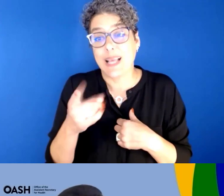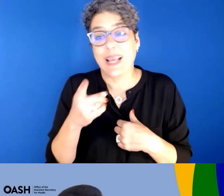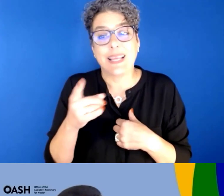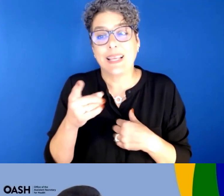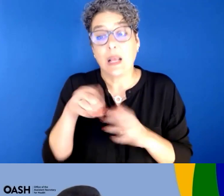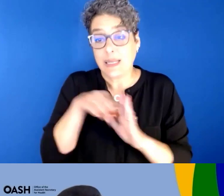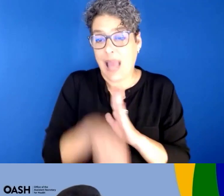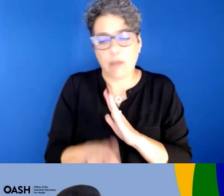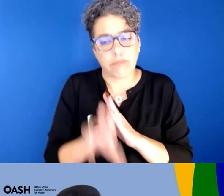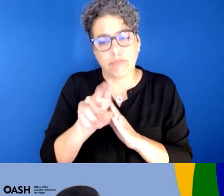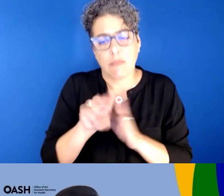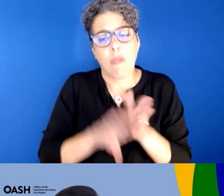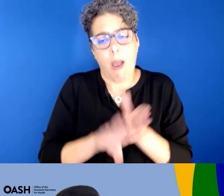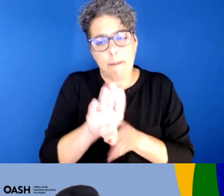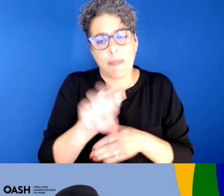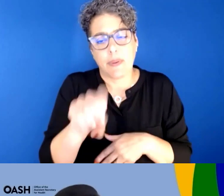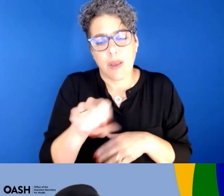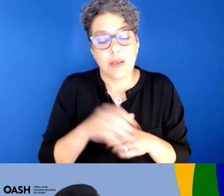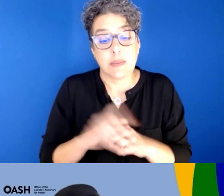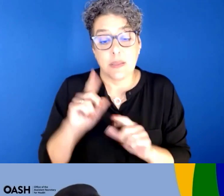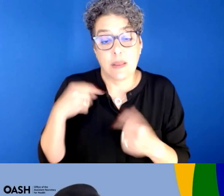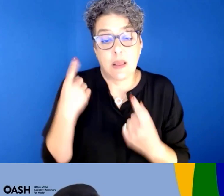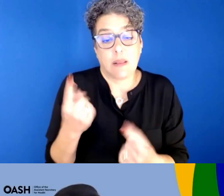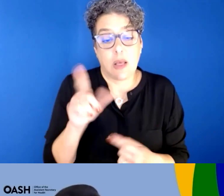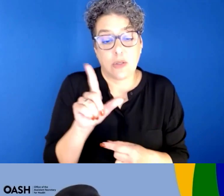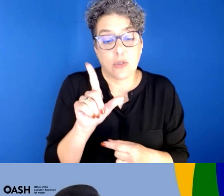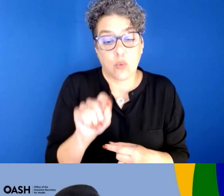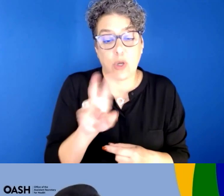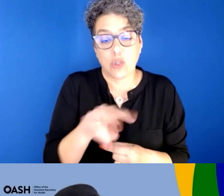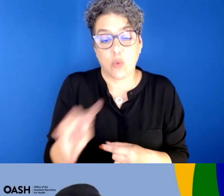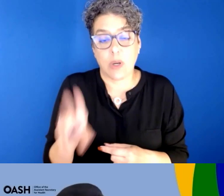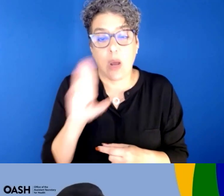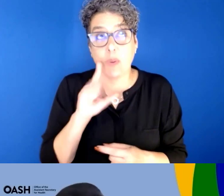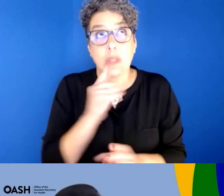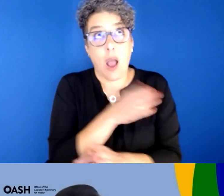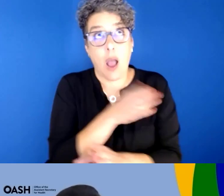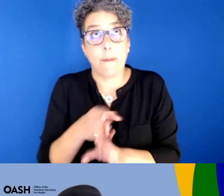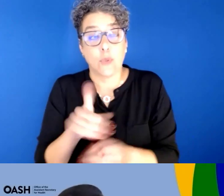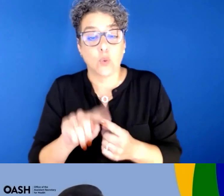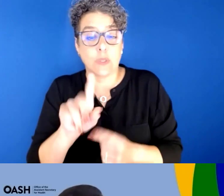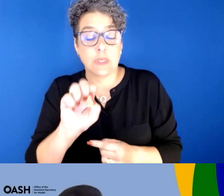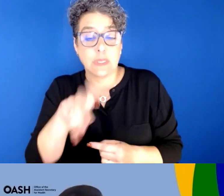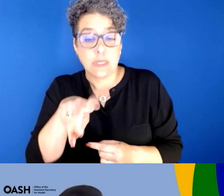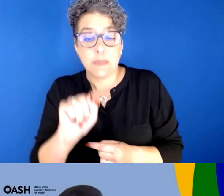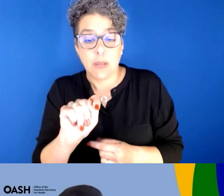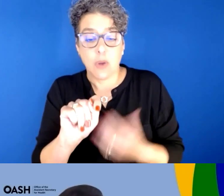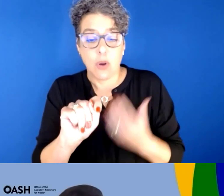The last 2022 data is up to September, so we have 3 more months of calls.